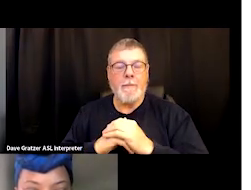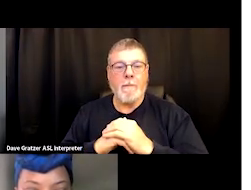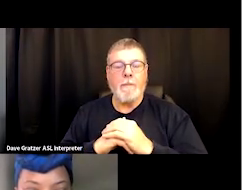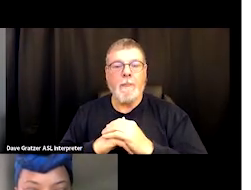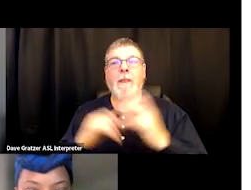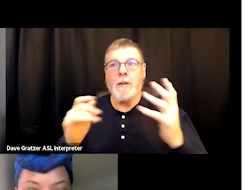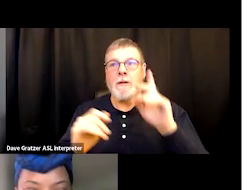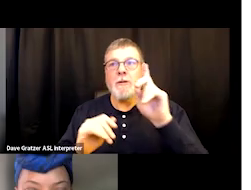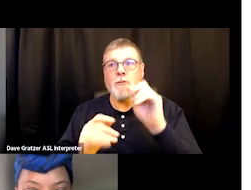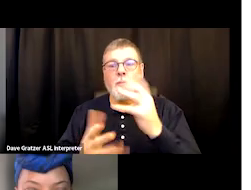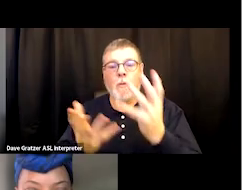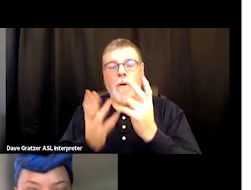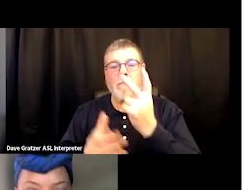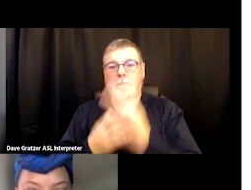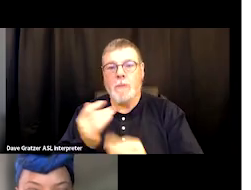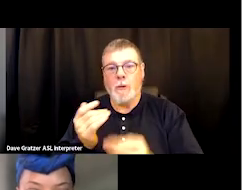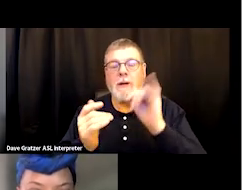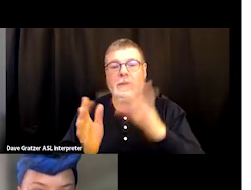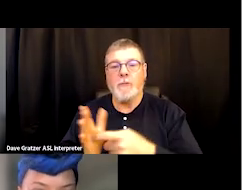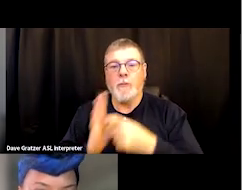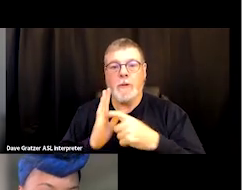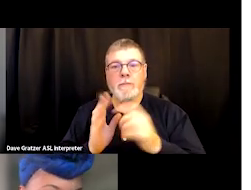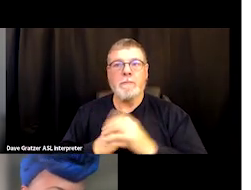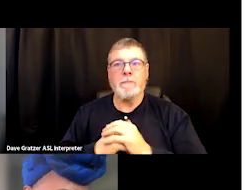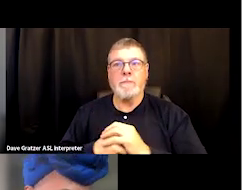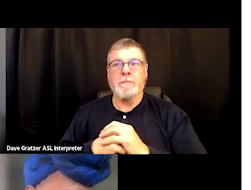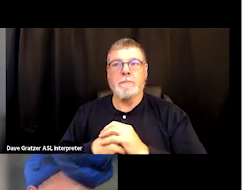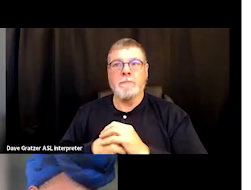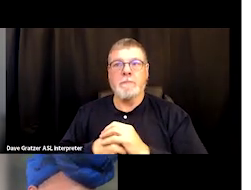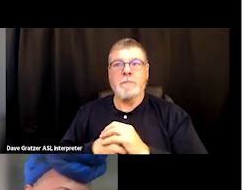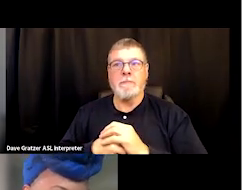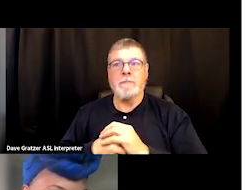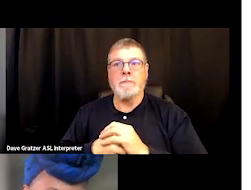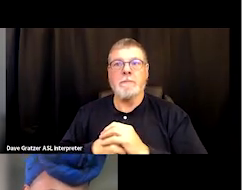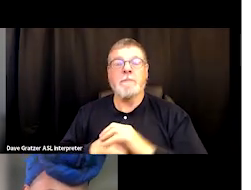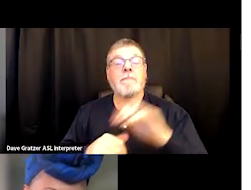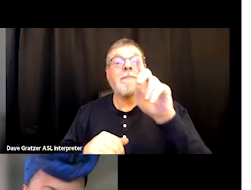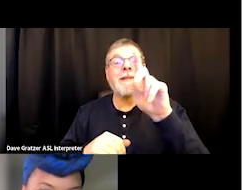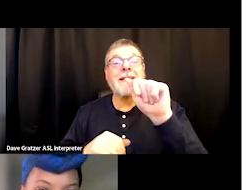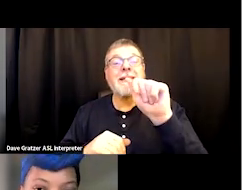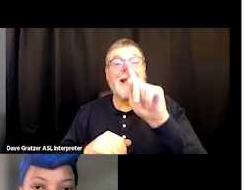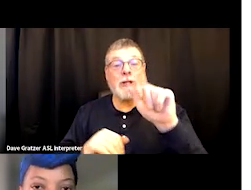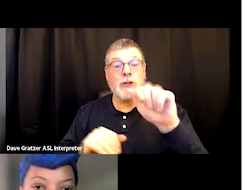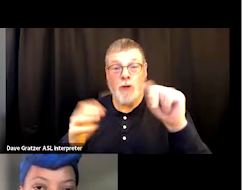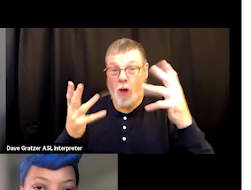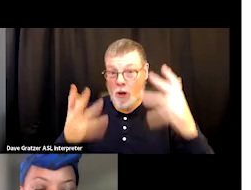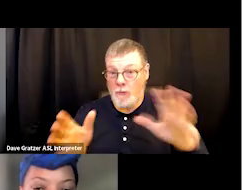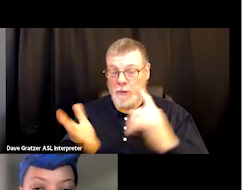So you do wanna do both if you're required to do so. Dazara talked about this a little bit, but the MSR,